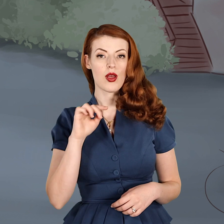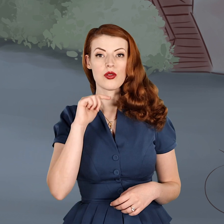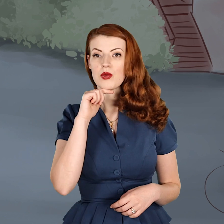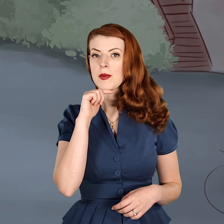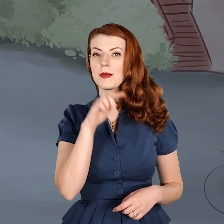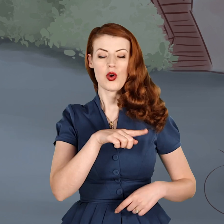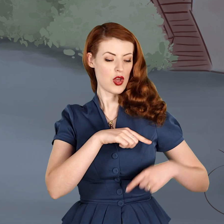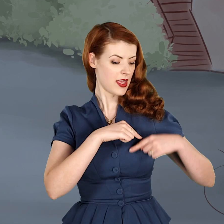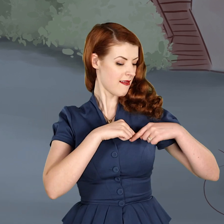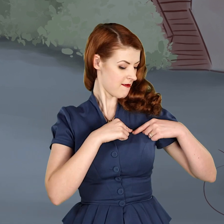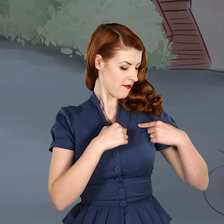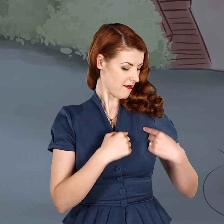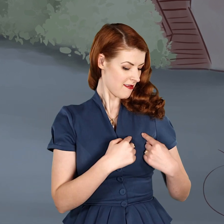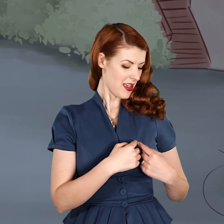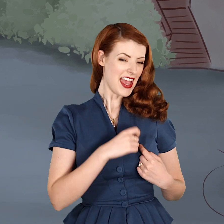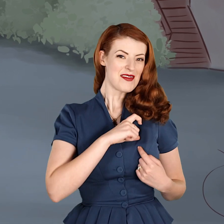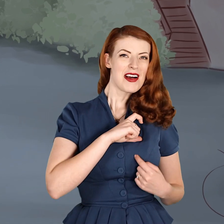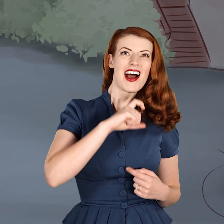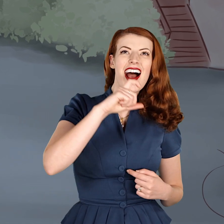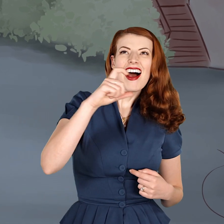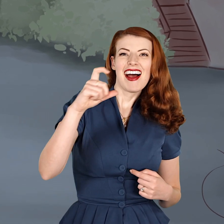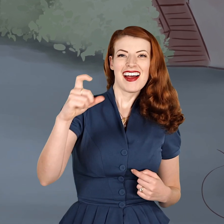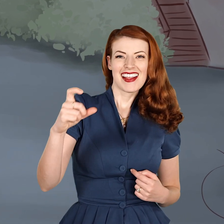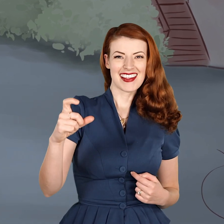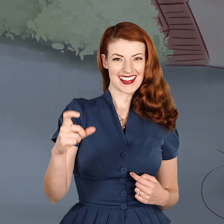There once was a boy with a rainbow heart.